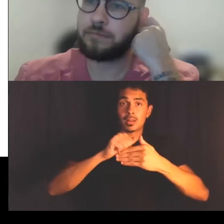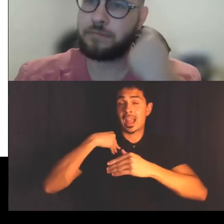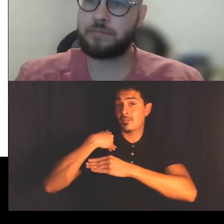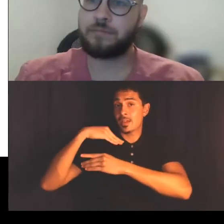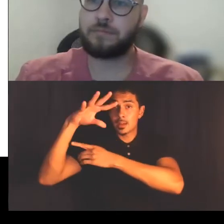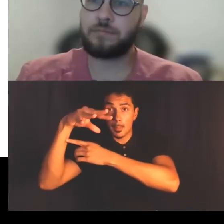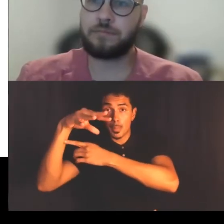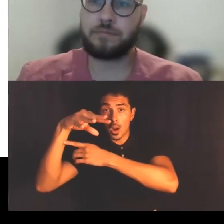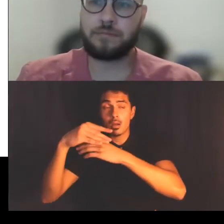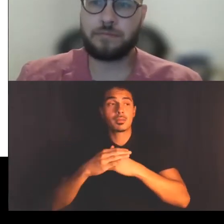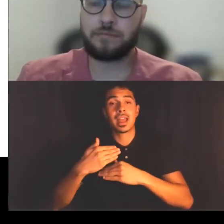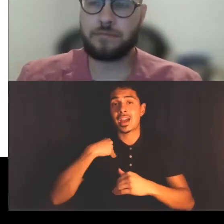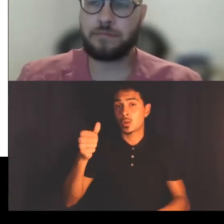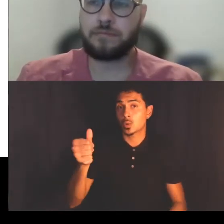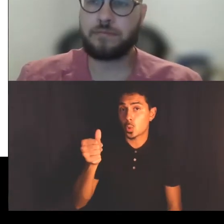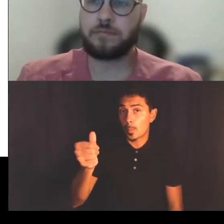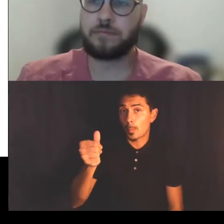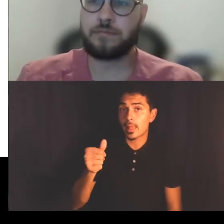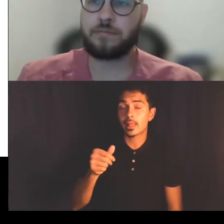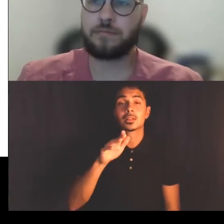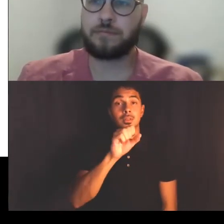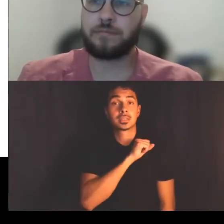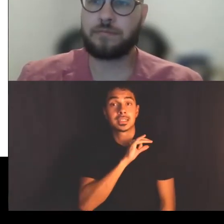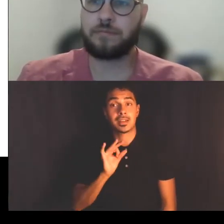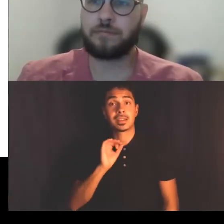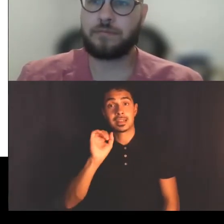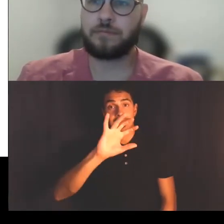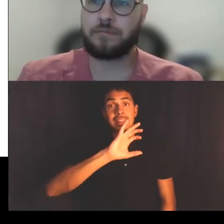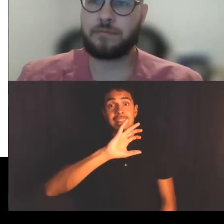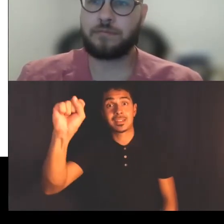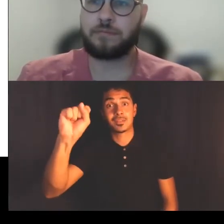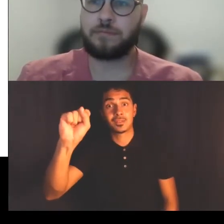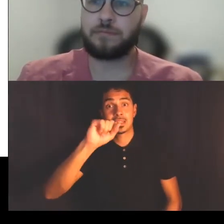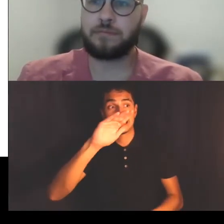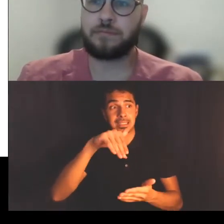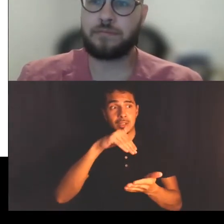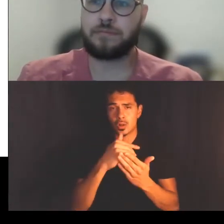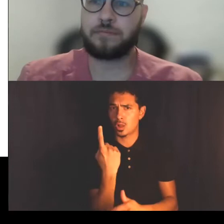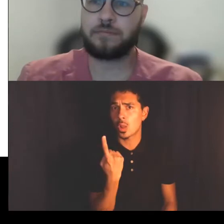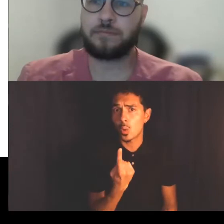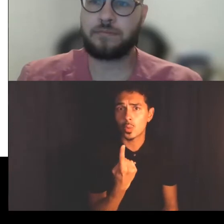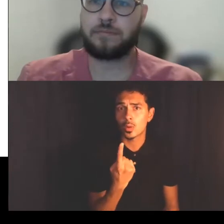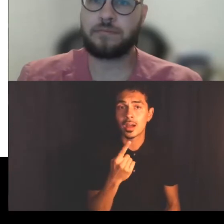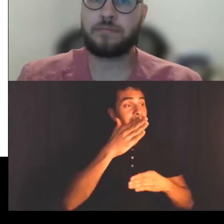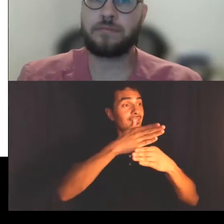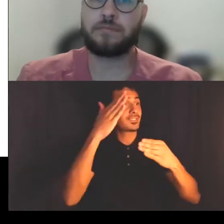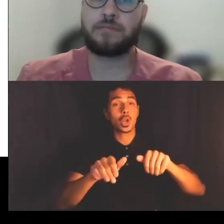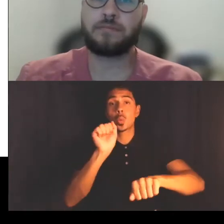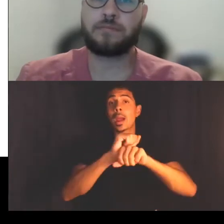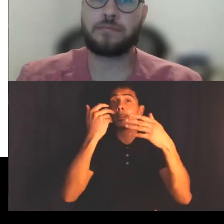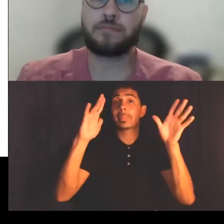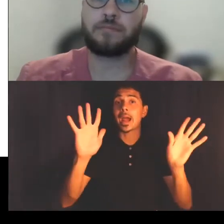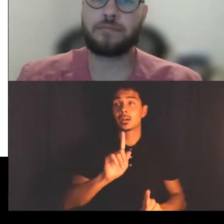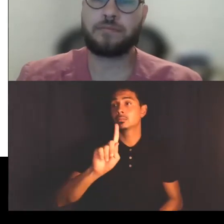are you allowing your staff to leave the center alone, all those kinds of things, where the lights are,